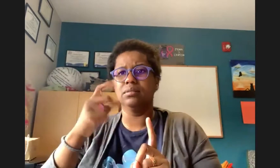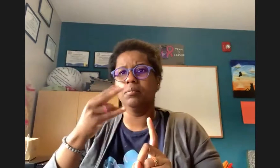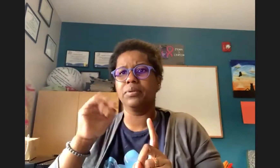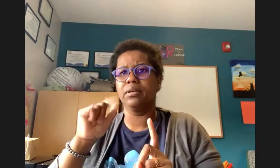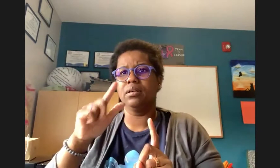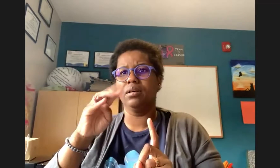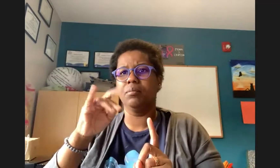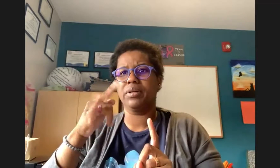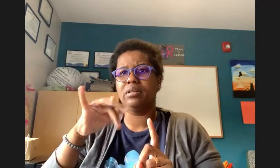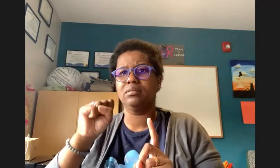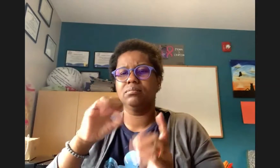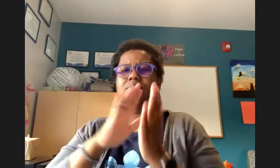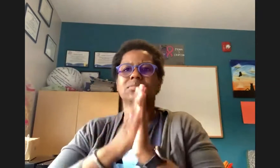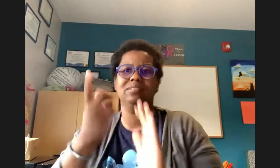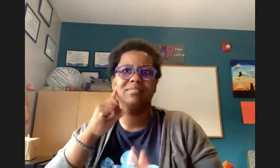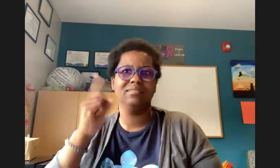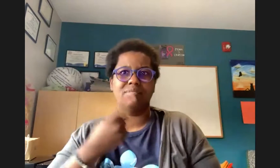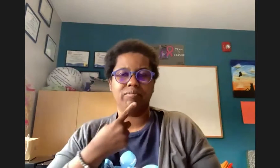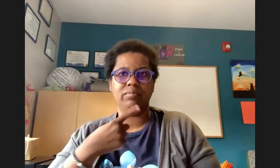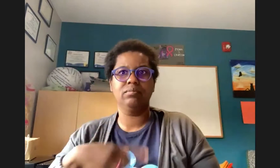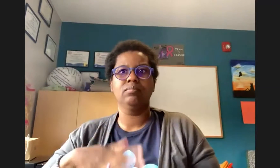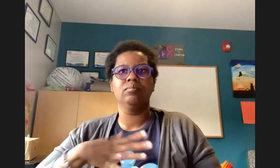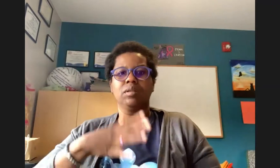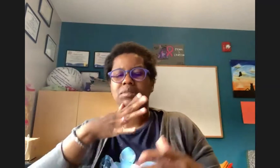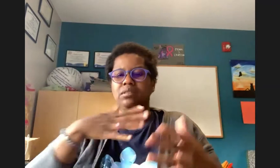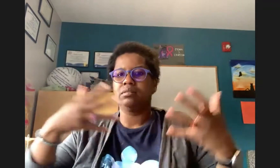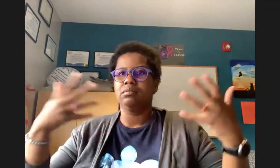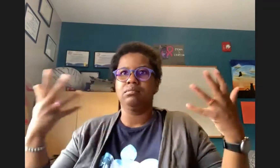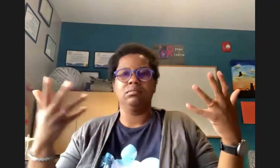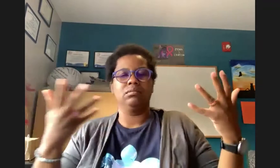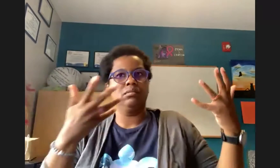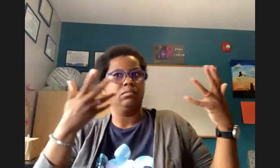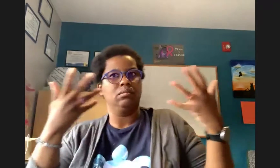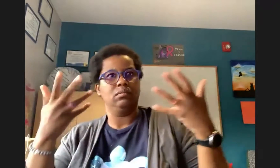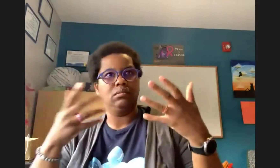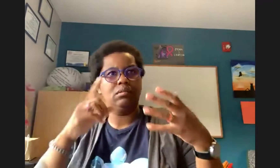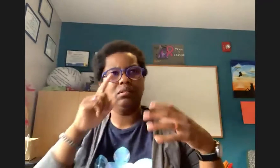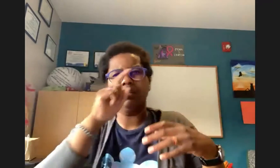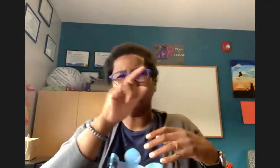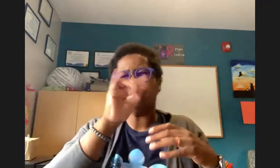When I was a young baby, less than a year old, I developed spinal meningitis. That's how I became Deaf.